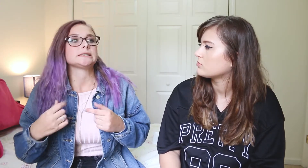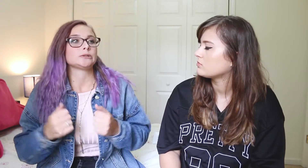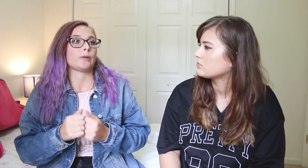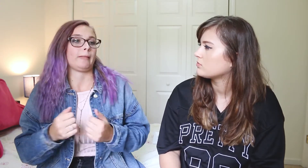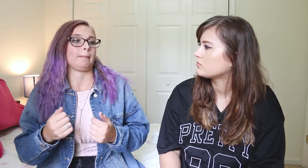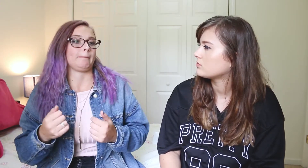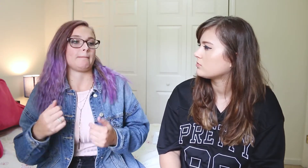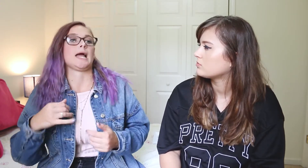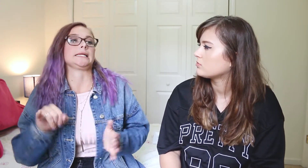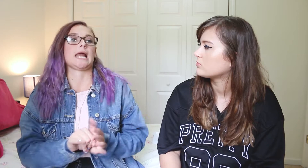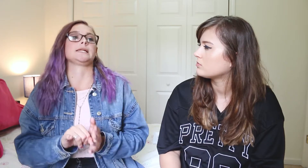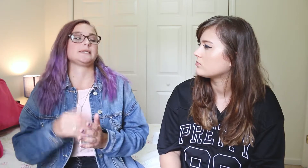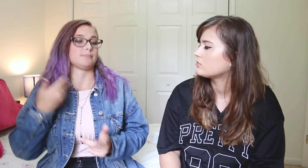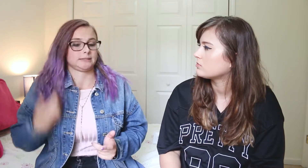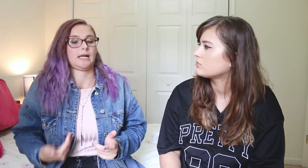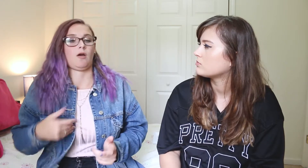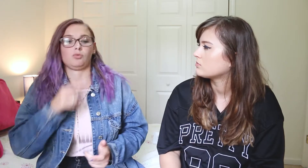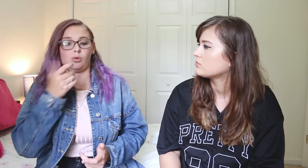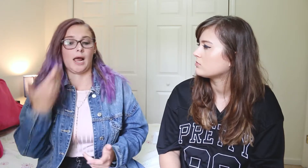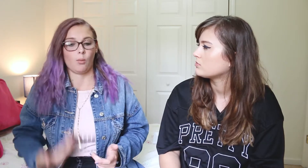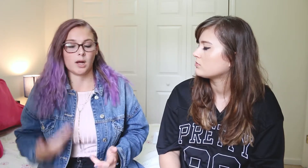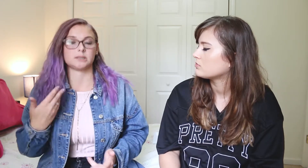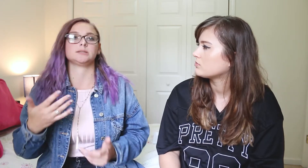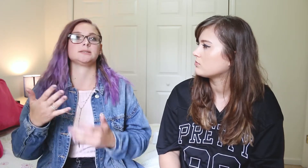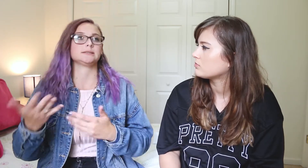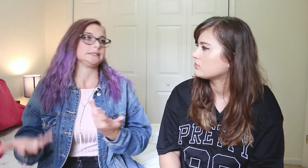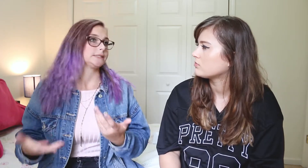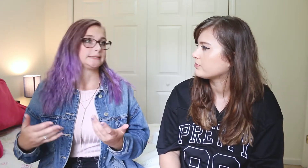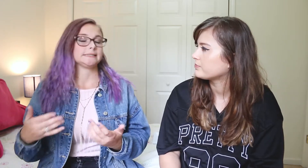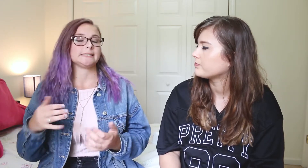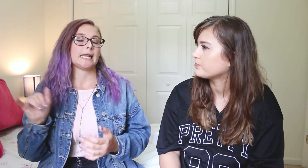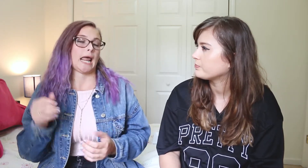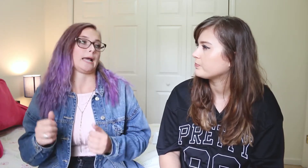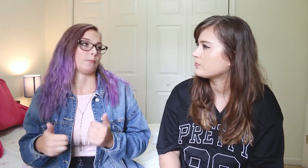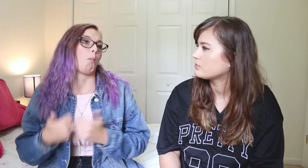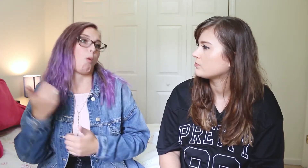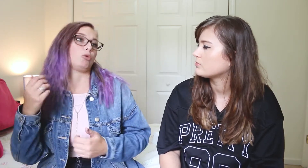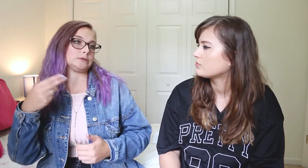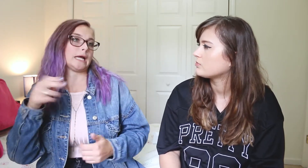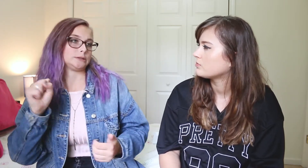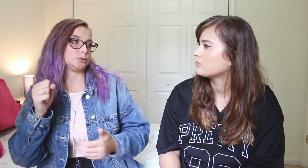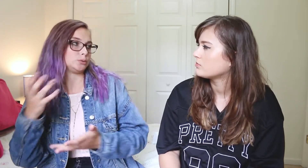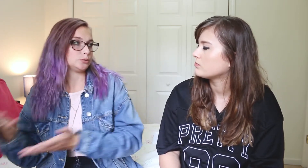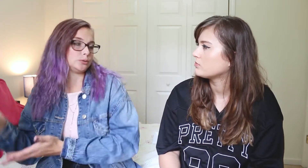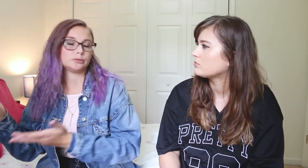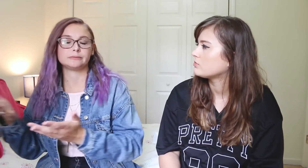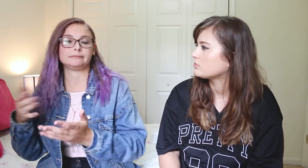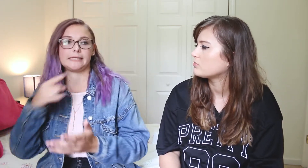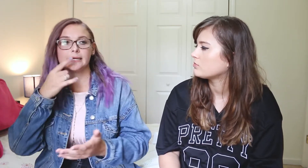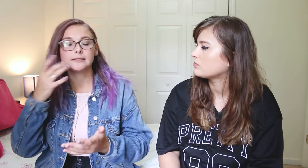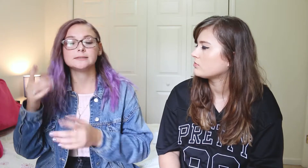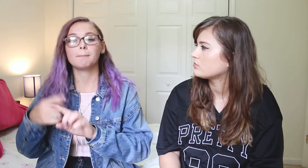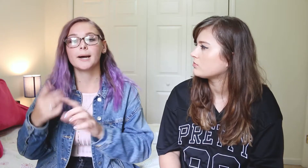I was struggling with my identity and who I was. Like most high school kids.